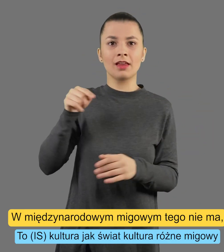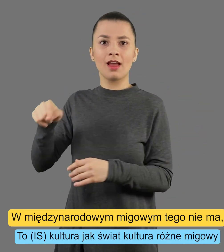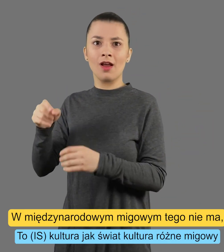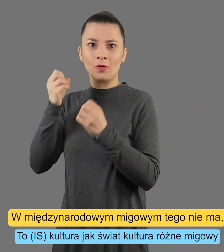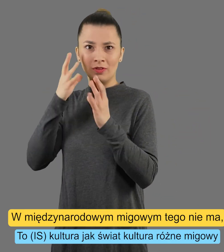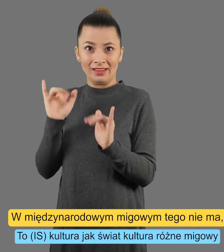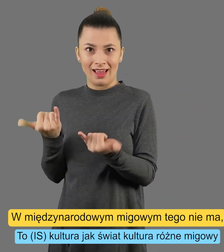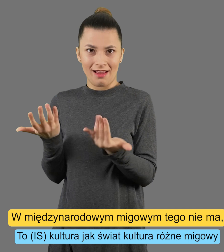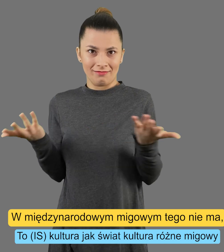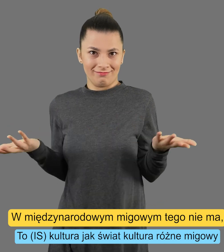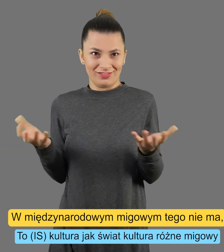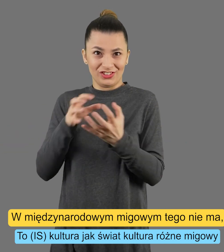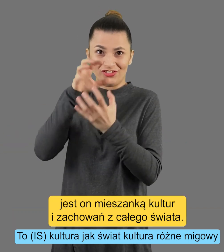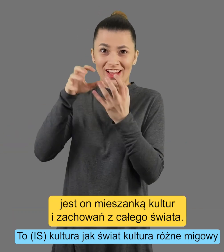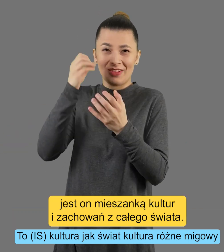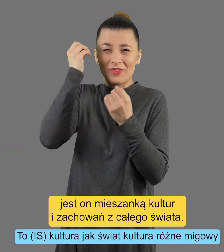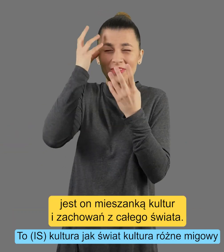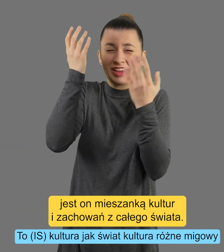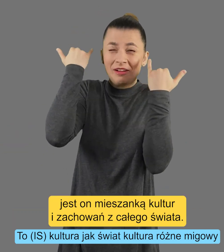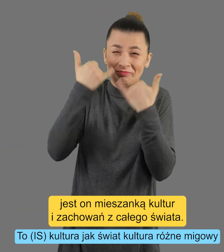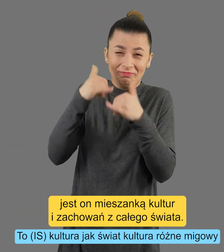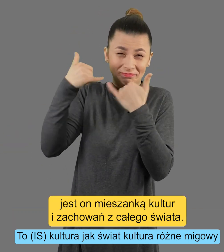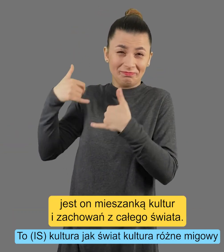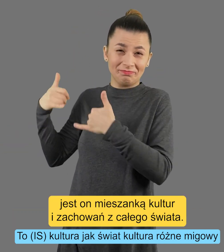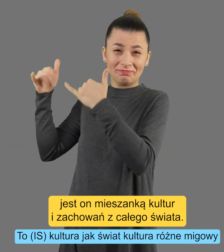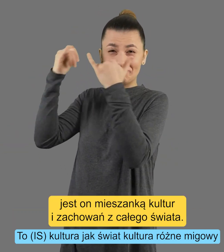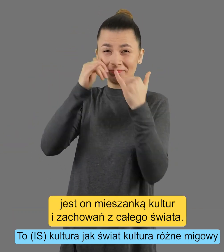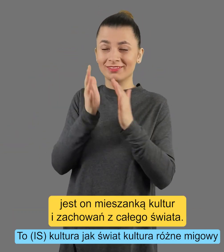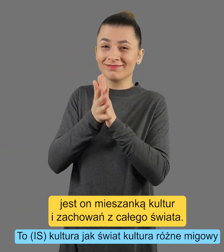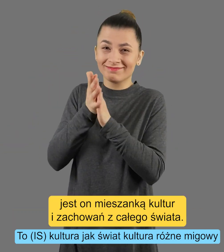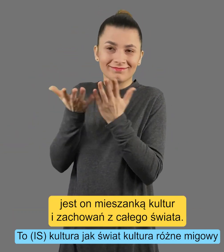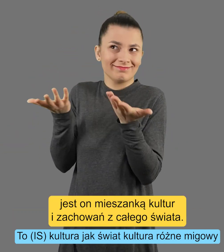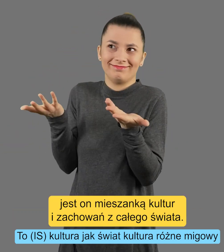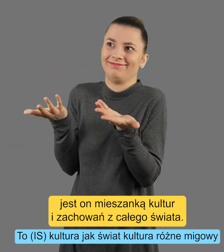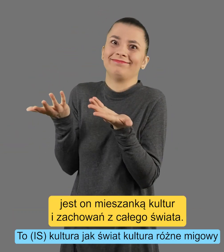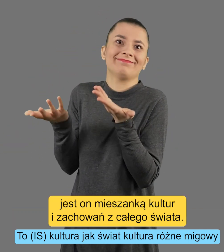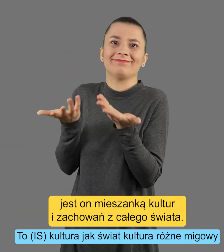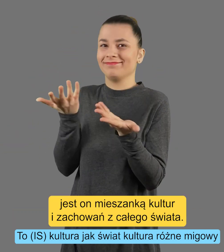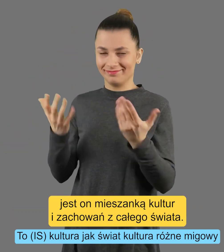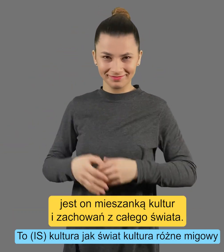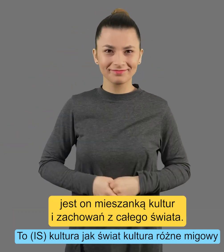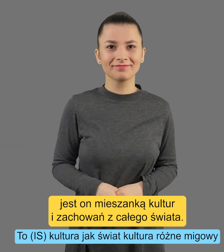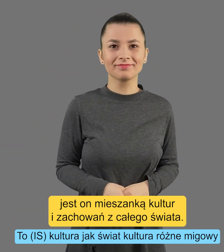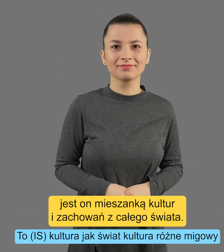IS is a mixture of cultures and behaviors from all over the world.